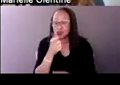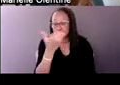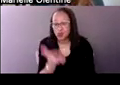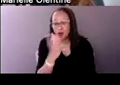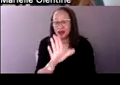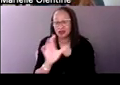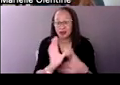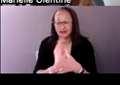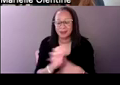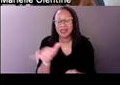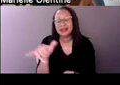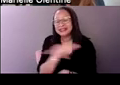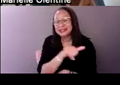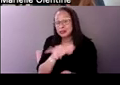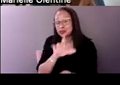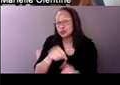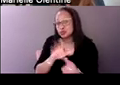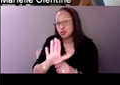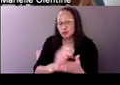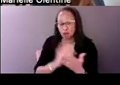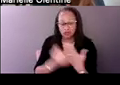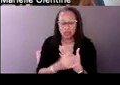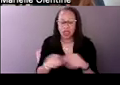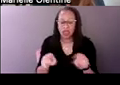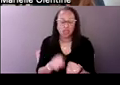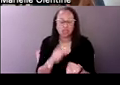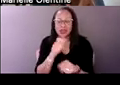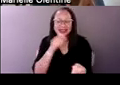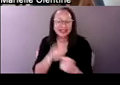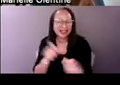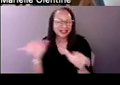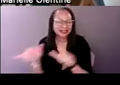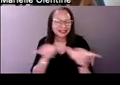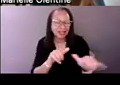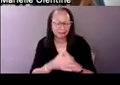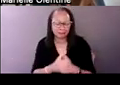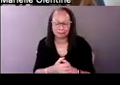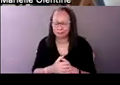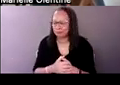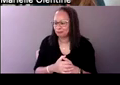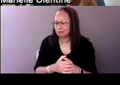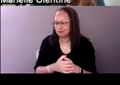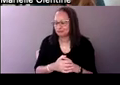So you identify a comp by choosing a film or two films or multiple films that are similar in length,